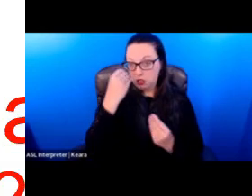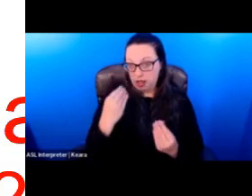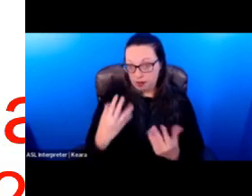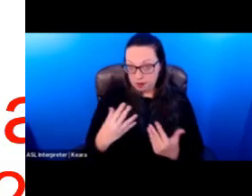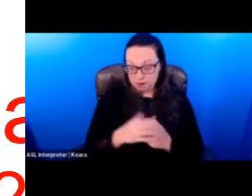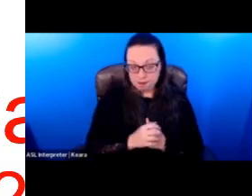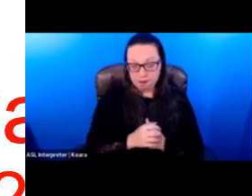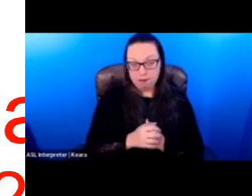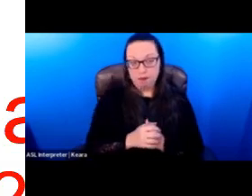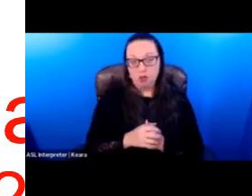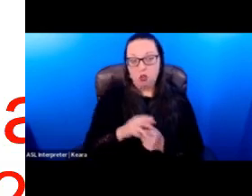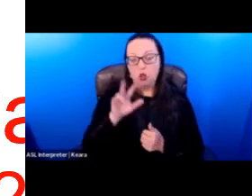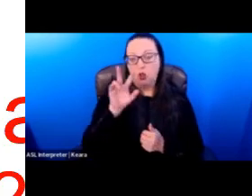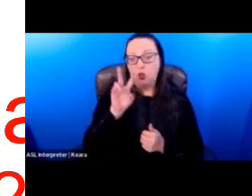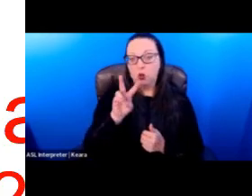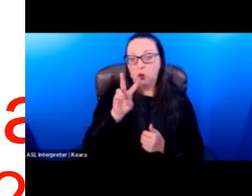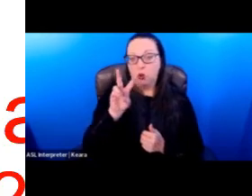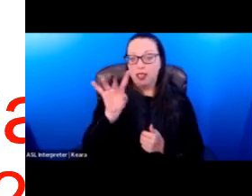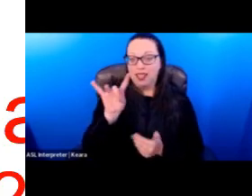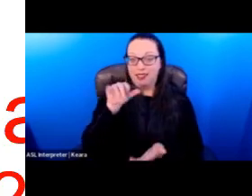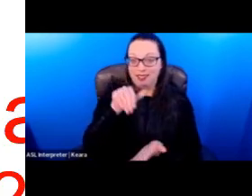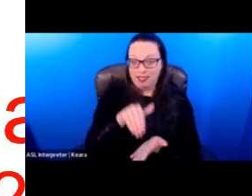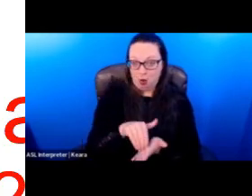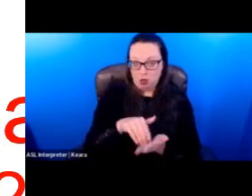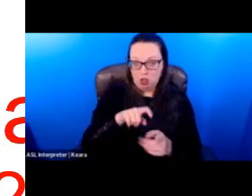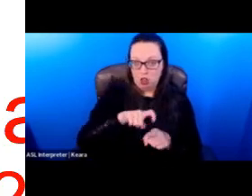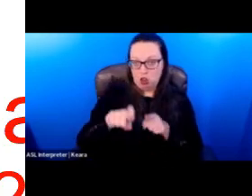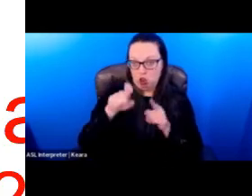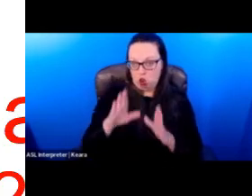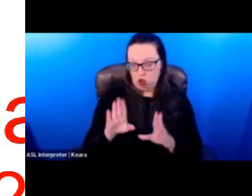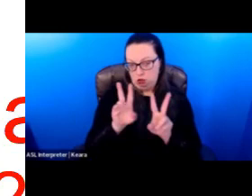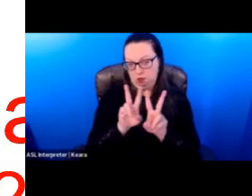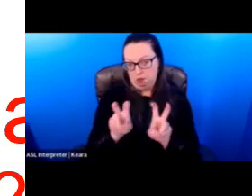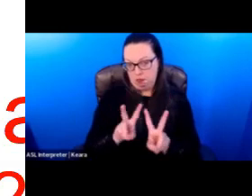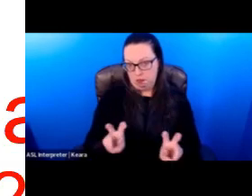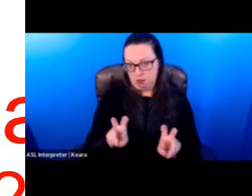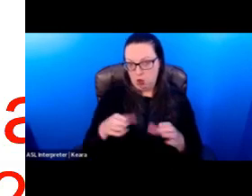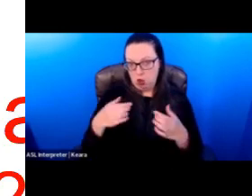are some 28,000 callers were assessed during that time. Next.